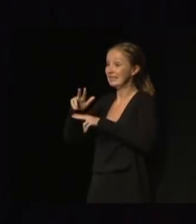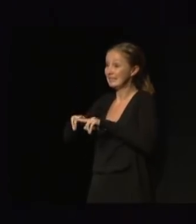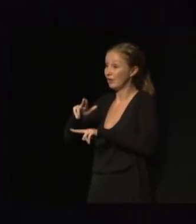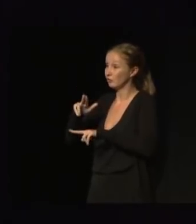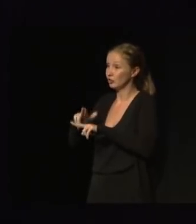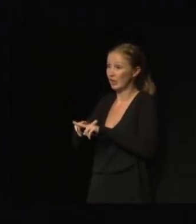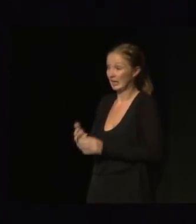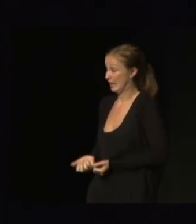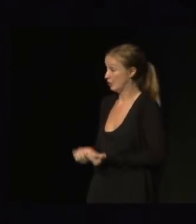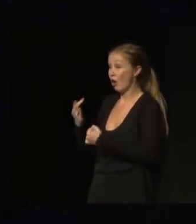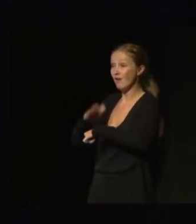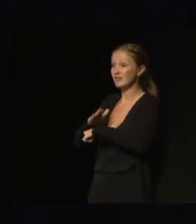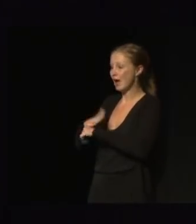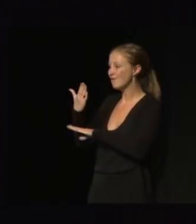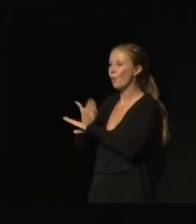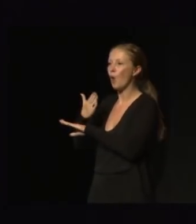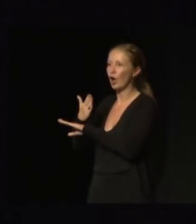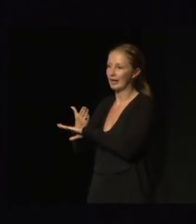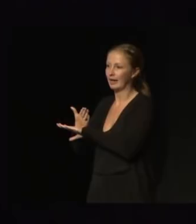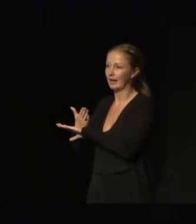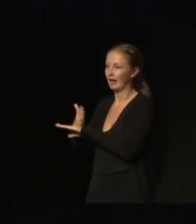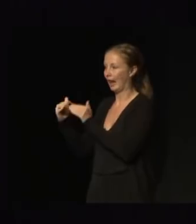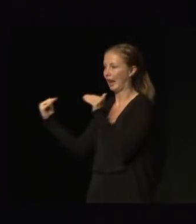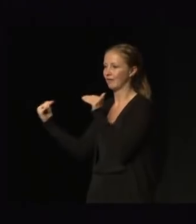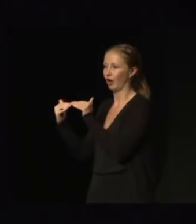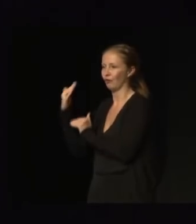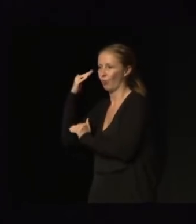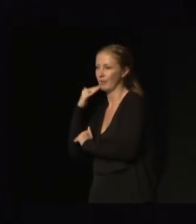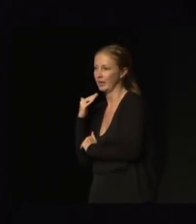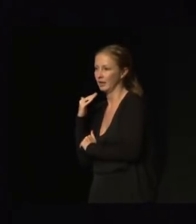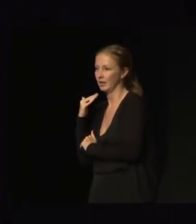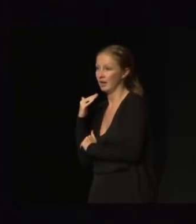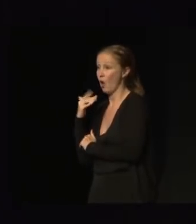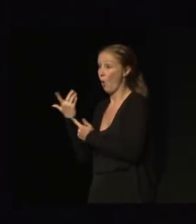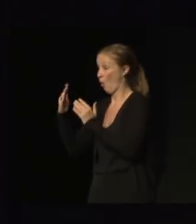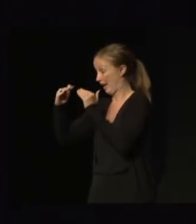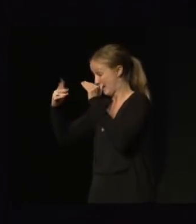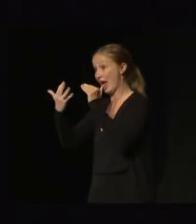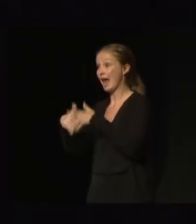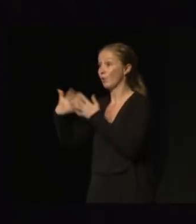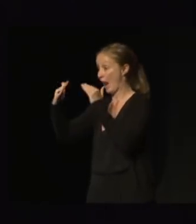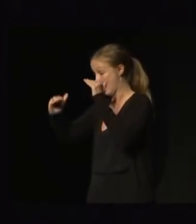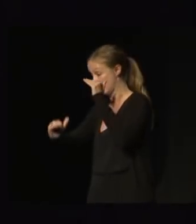for working class women, let alone for any women anywhere else. So they leave us with a movement I suppose, a kind of legacy,